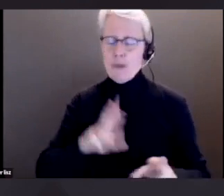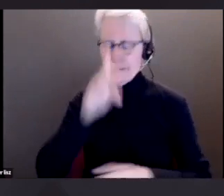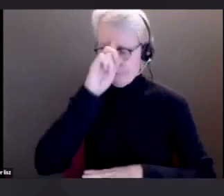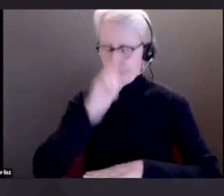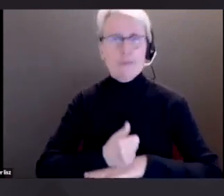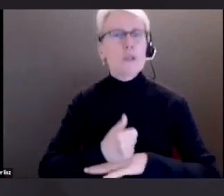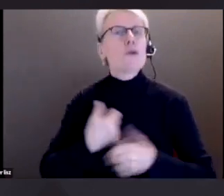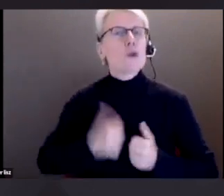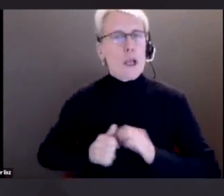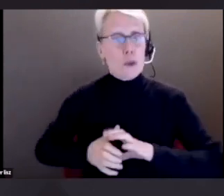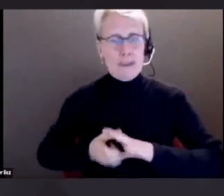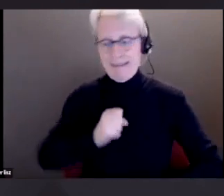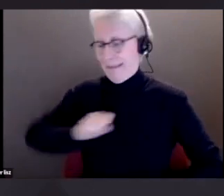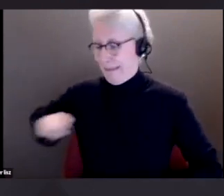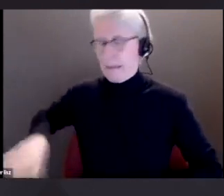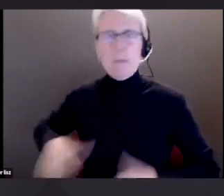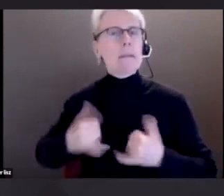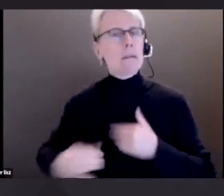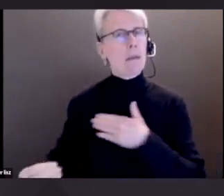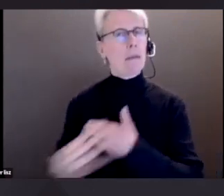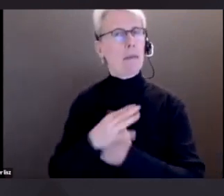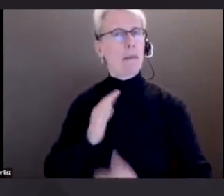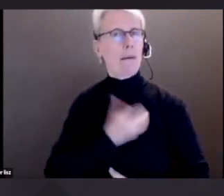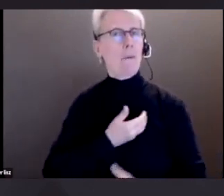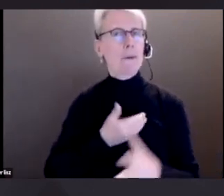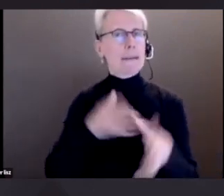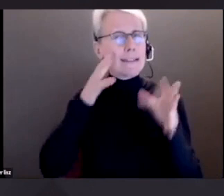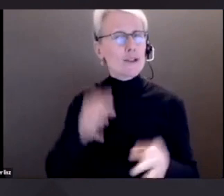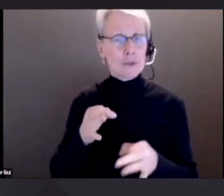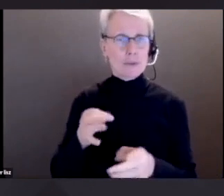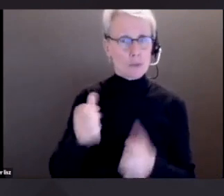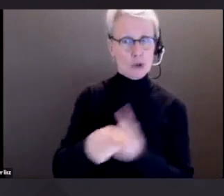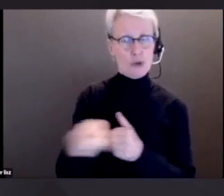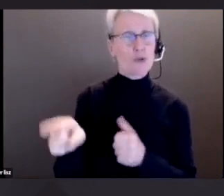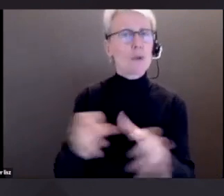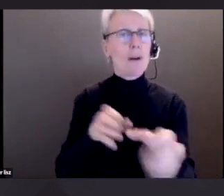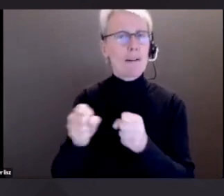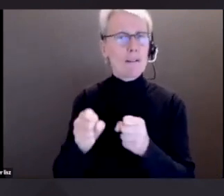Unconscious bias or implicit bias refers to internalized stereotypes